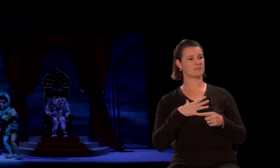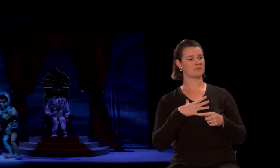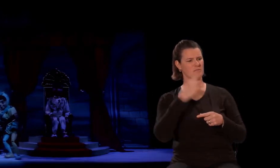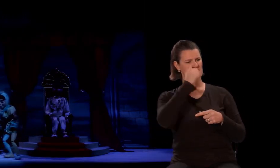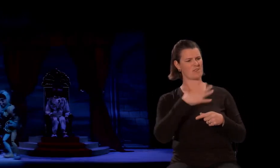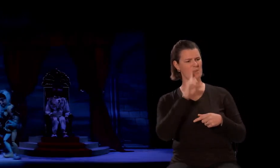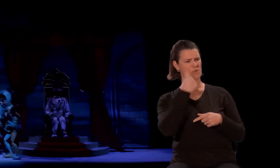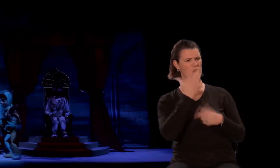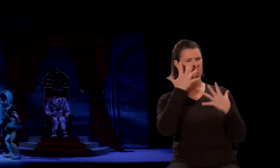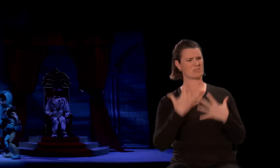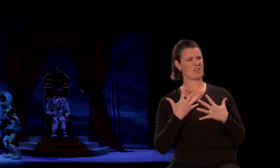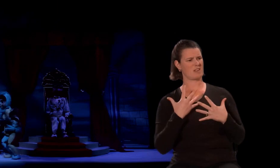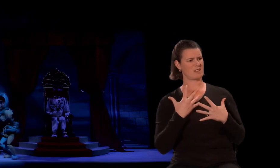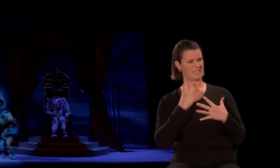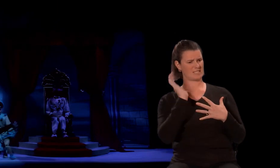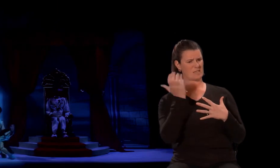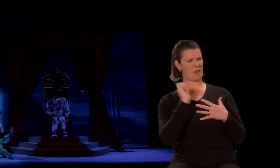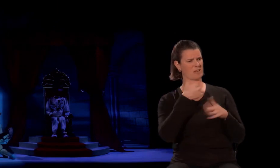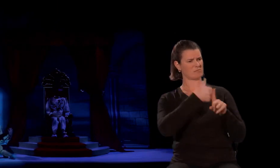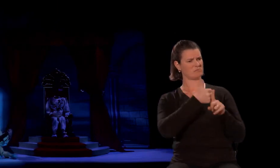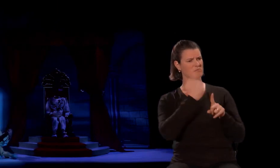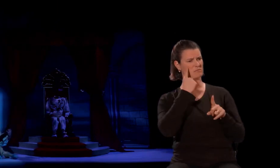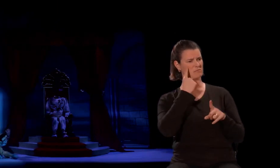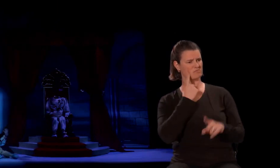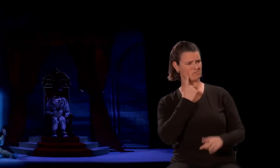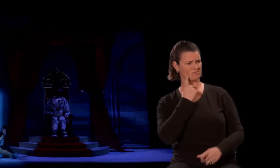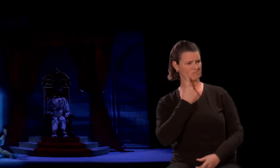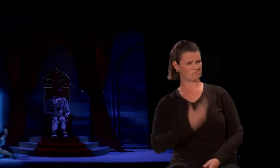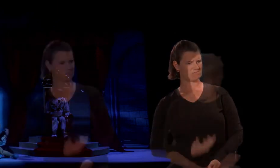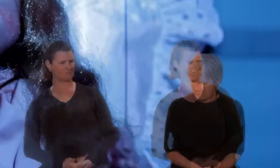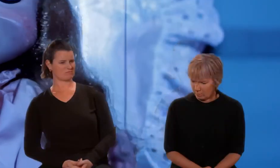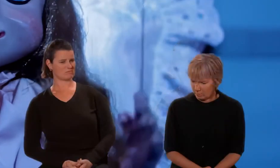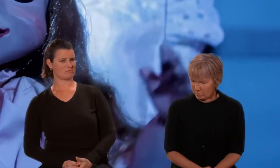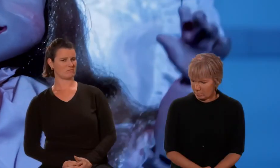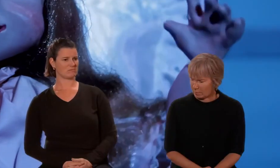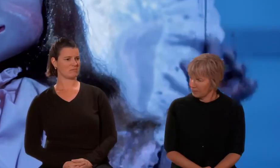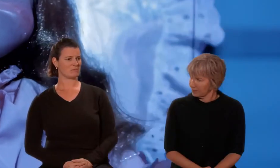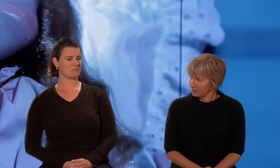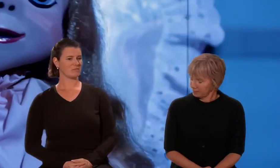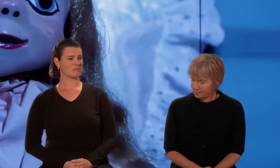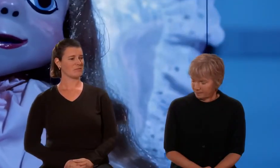and there seemed to be tears in his eyes. [Lenore] Oh, hello Jester.